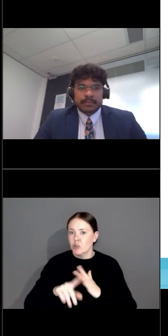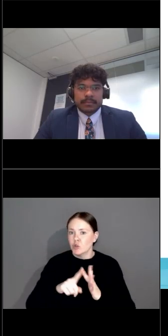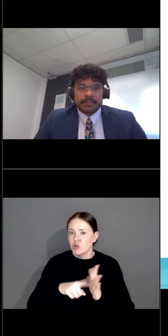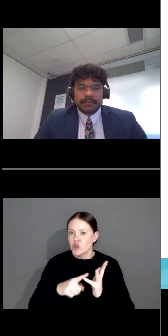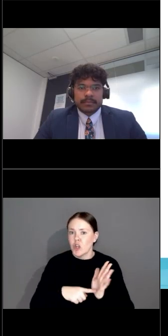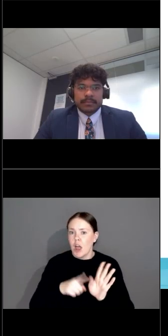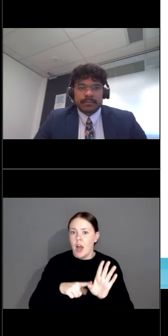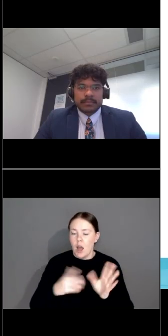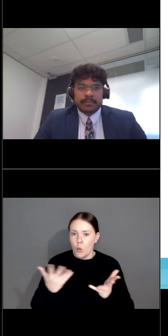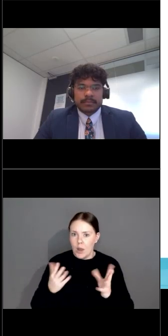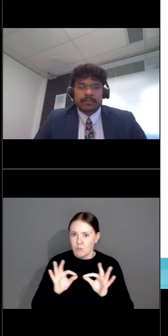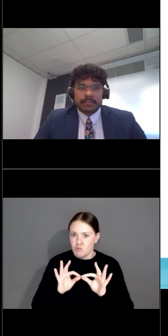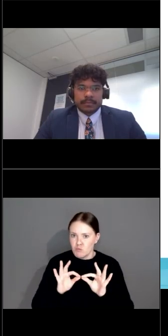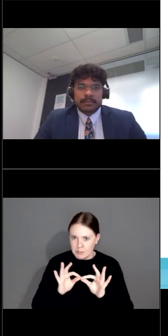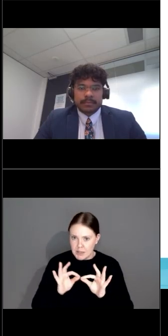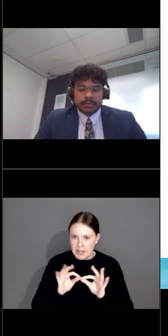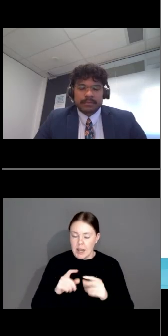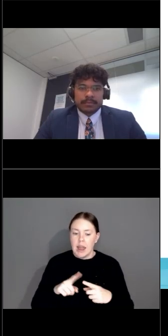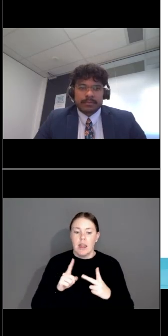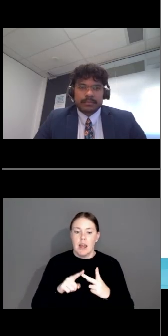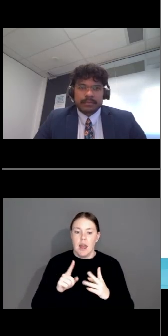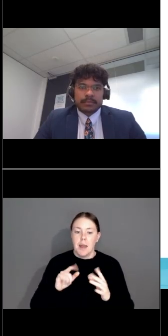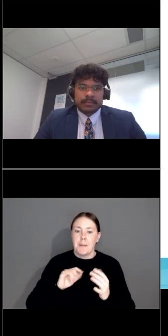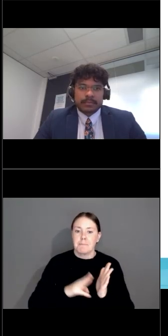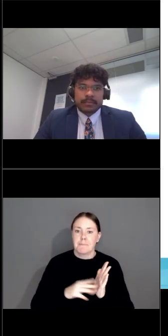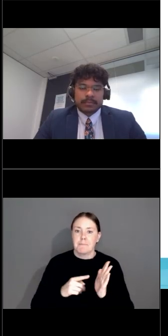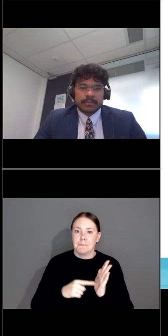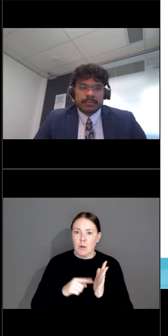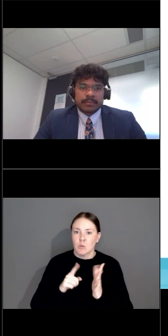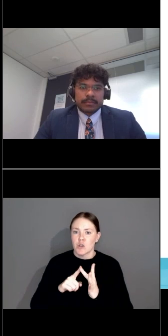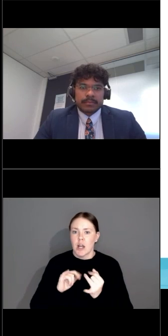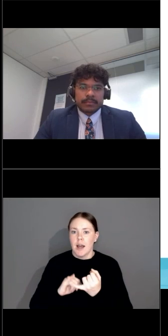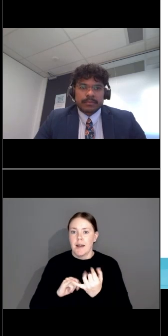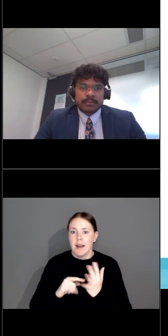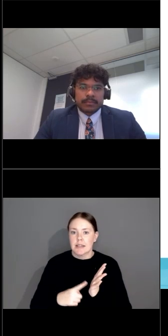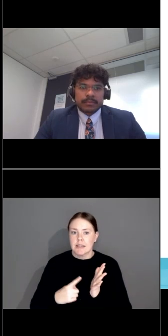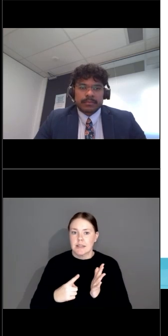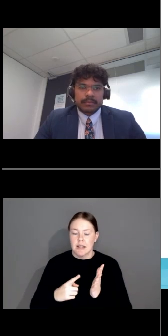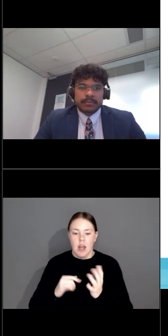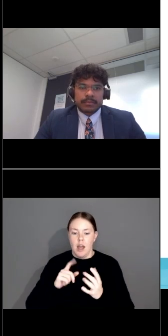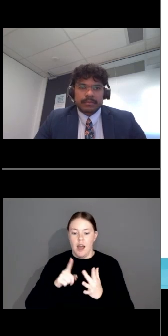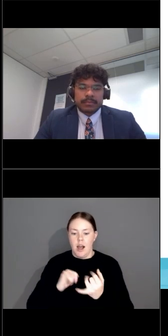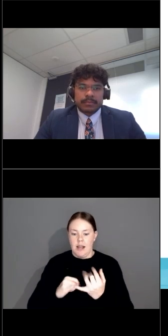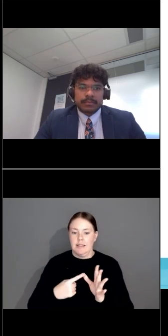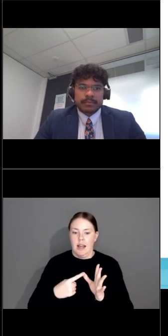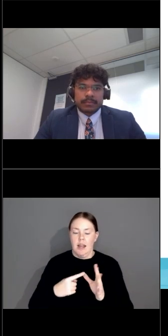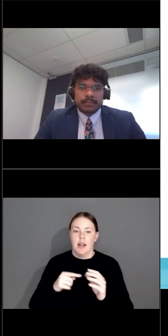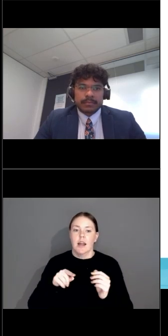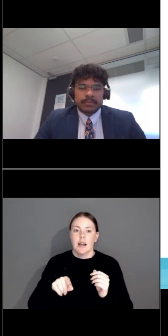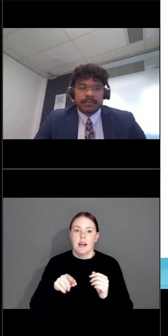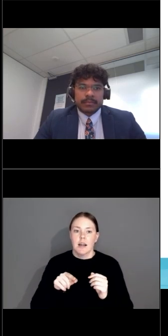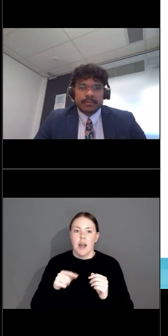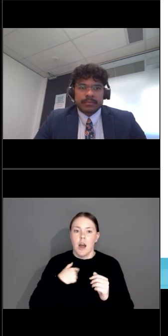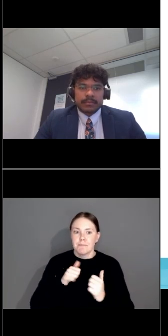Isa um and I'm working with the Mt Isa team um a team of um Community organizations who are wanting